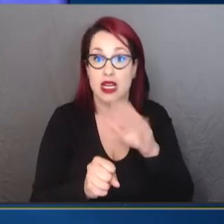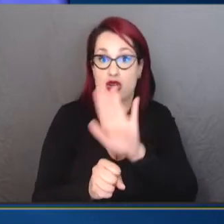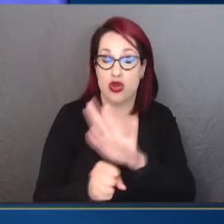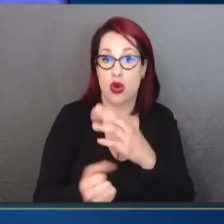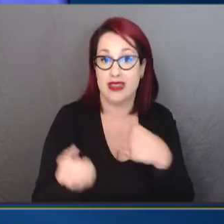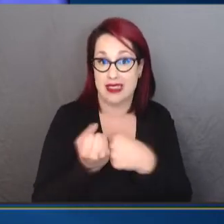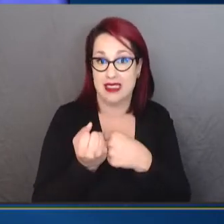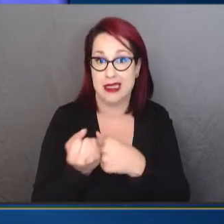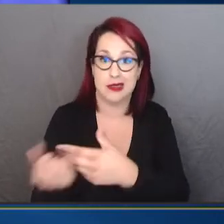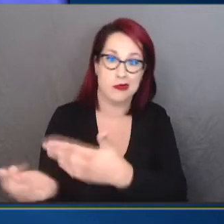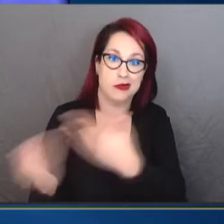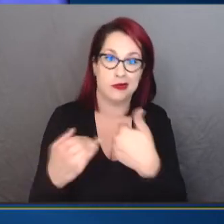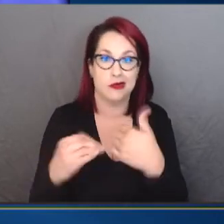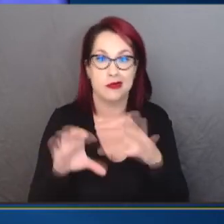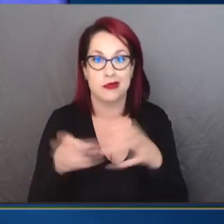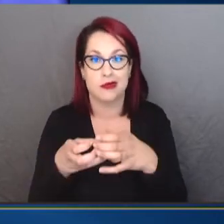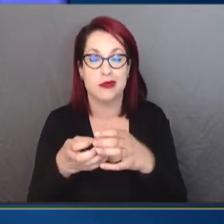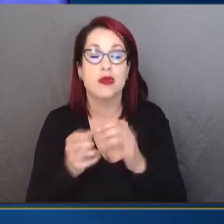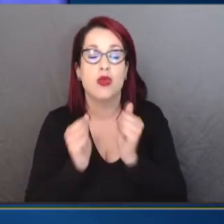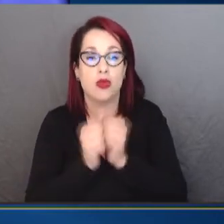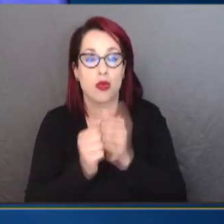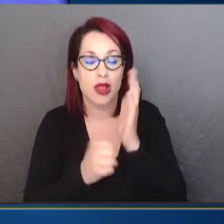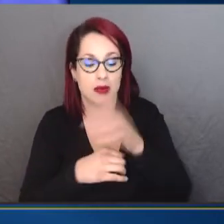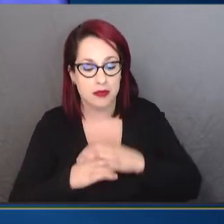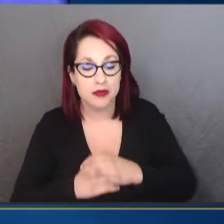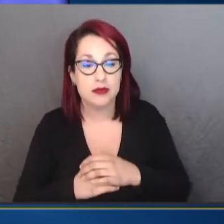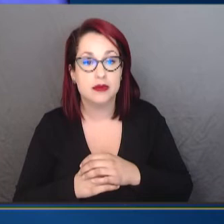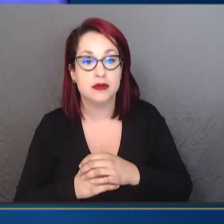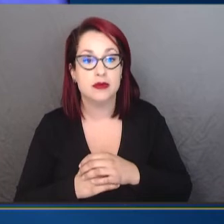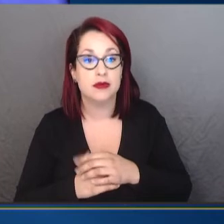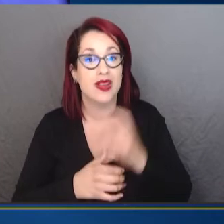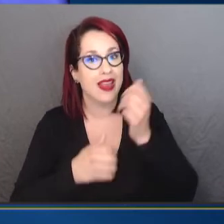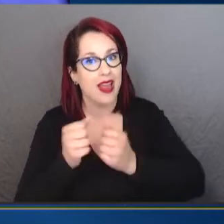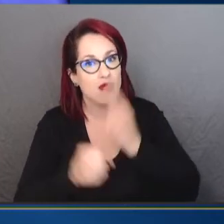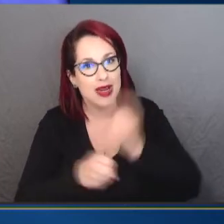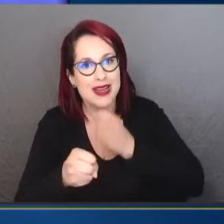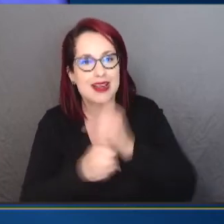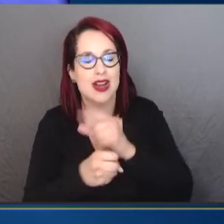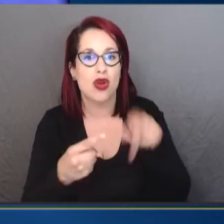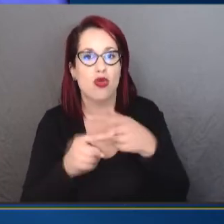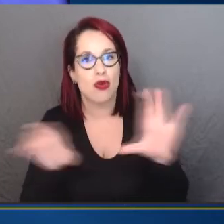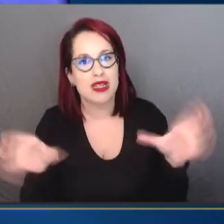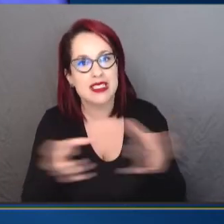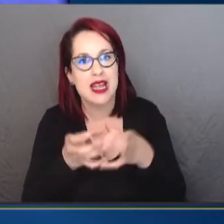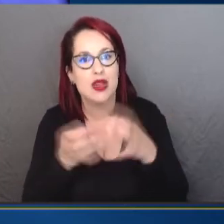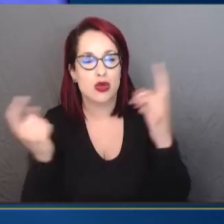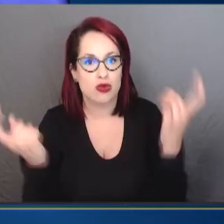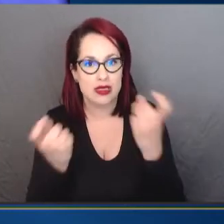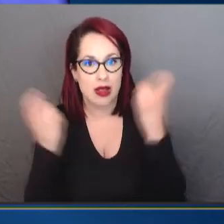But every year, when we come together to celebrate the La Cultura,